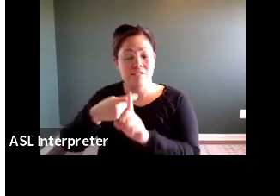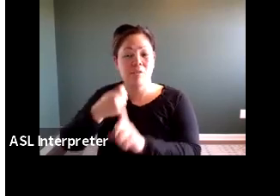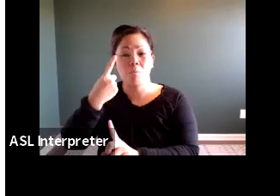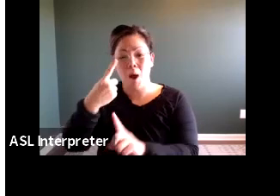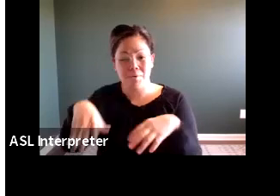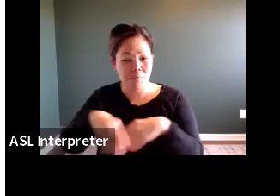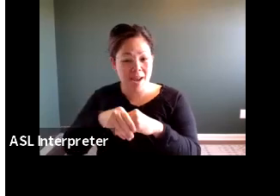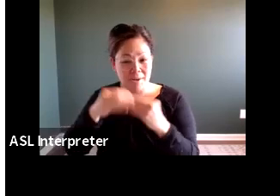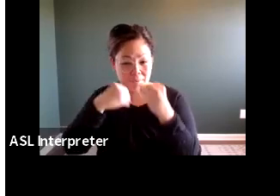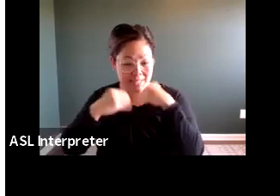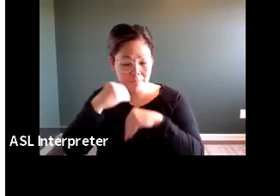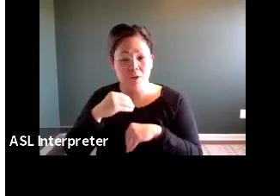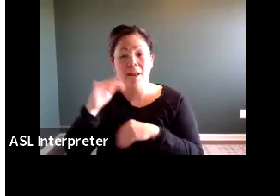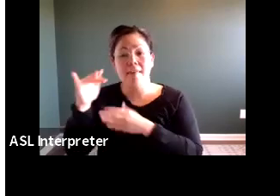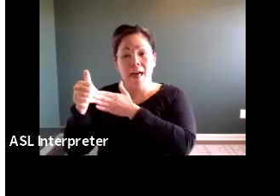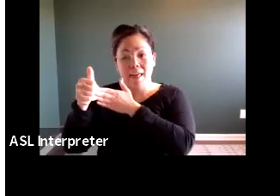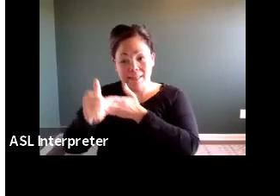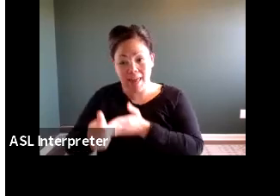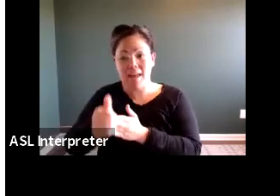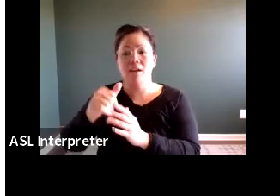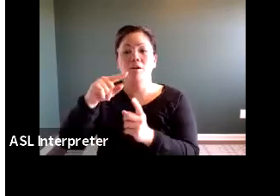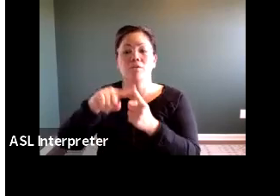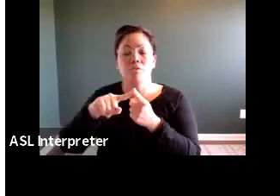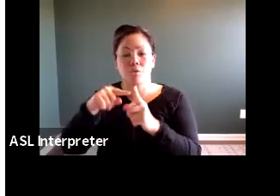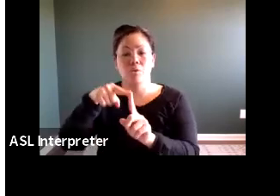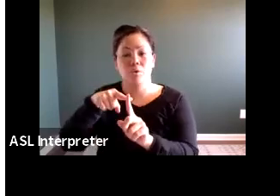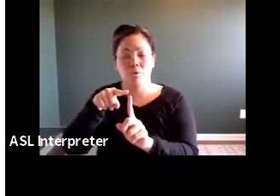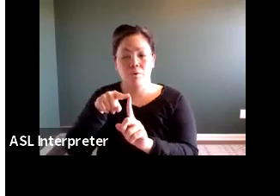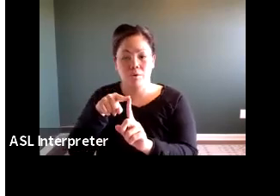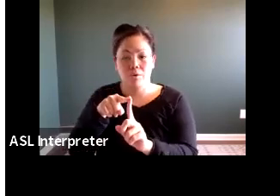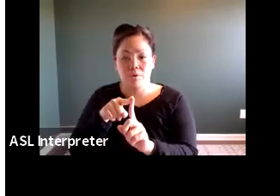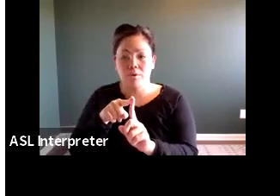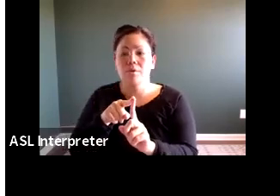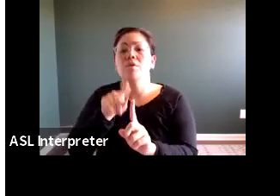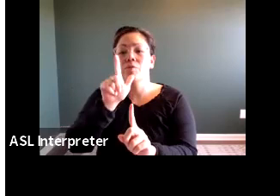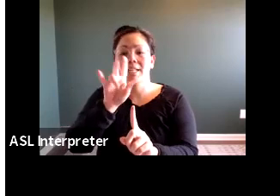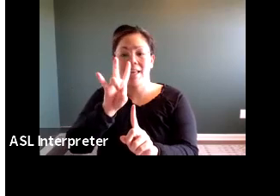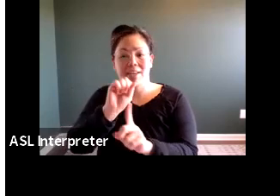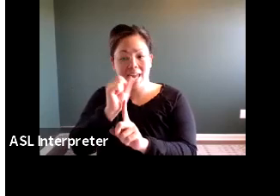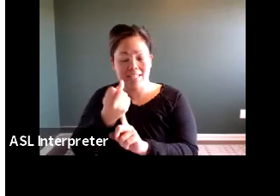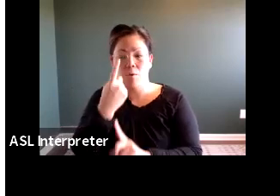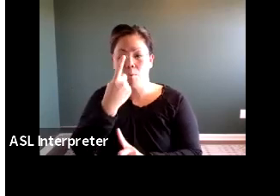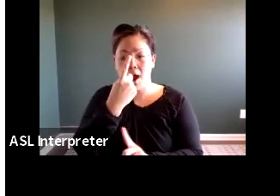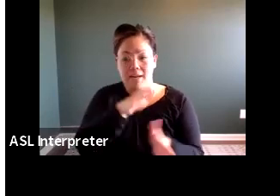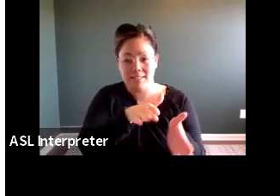that led to in the local community 1 death There was someone there from a long-term care facility